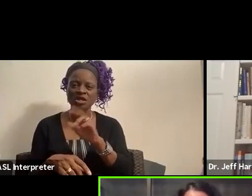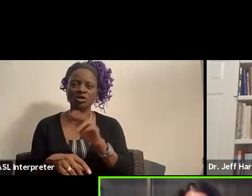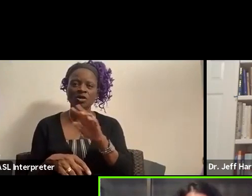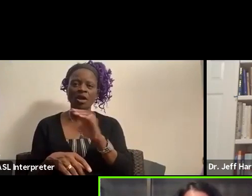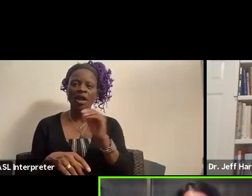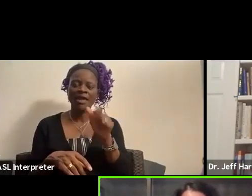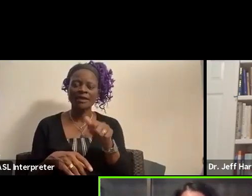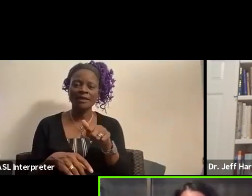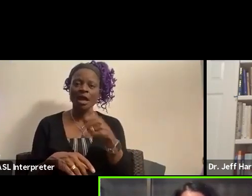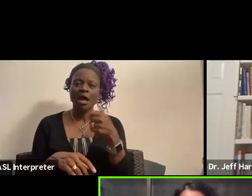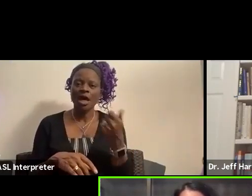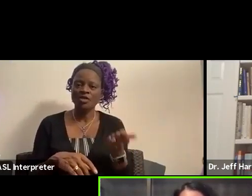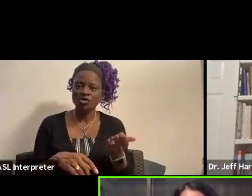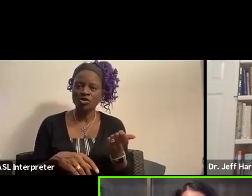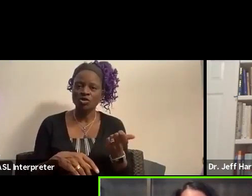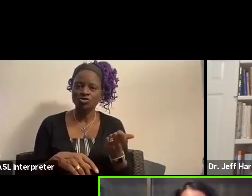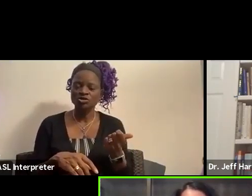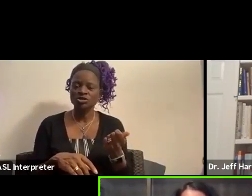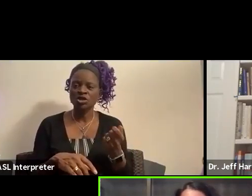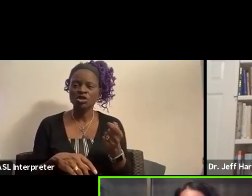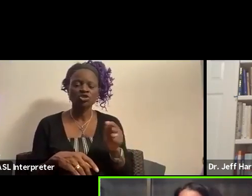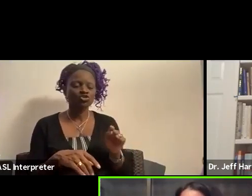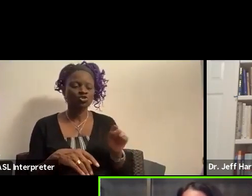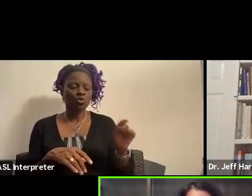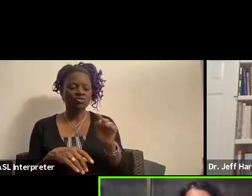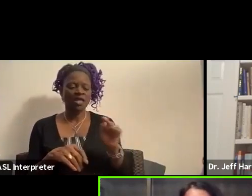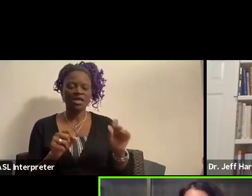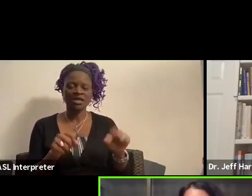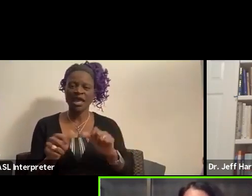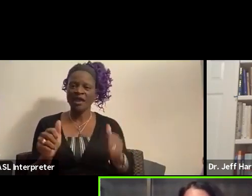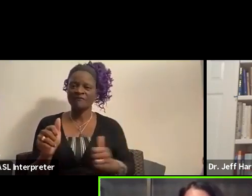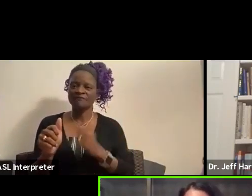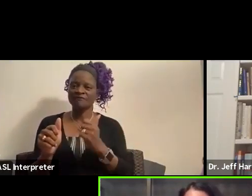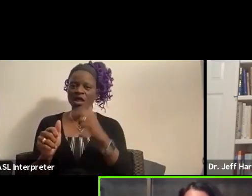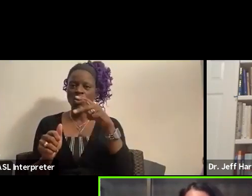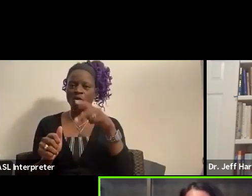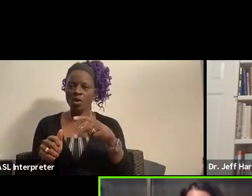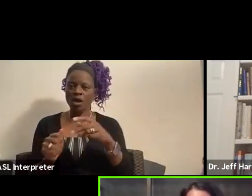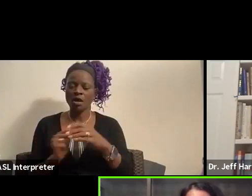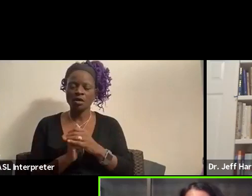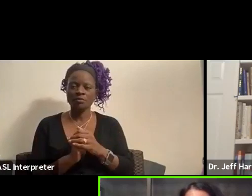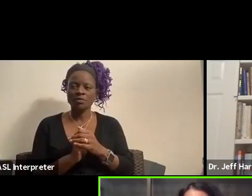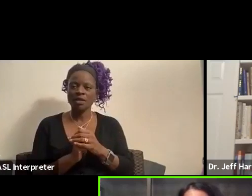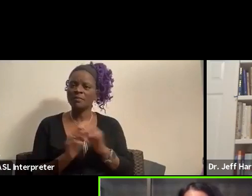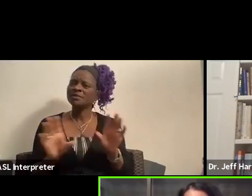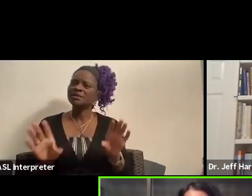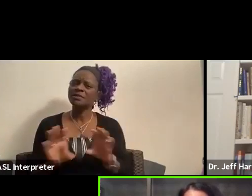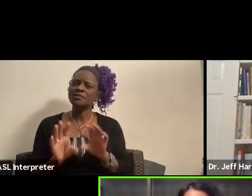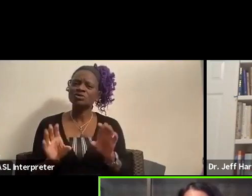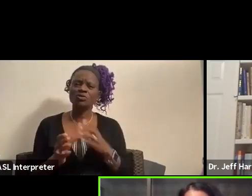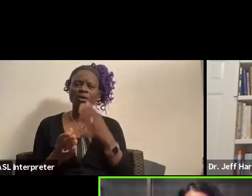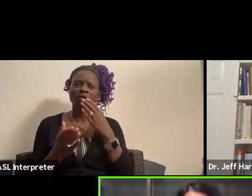their contacts, the cases and follow up with them. And they have been doing a great job jumping on top of